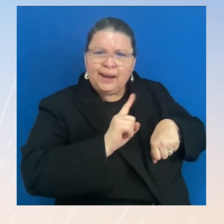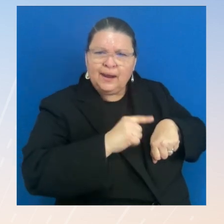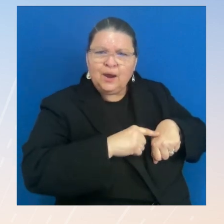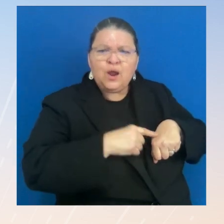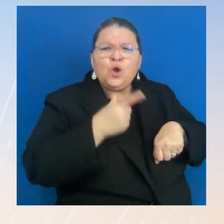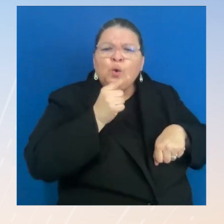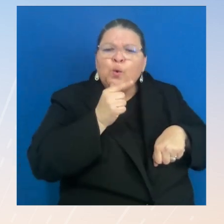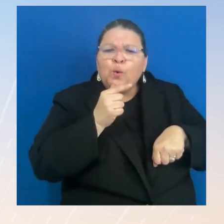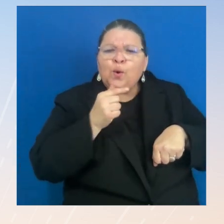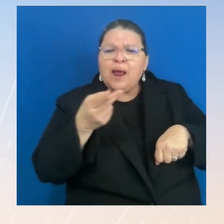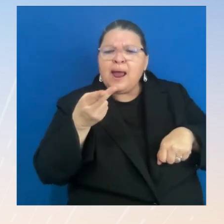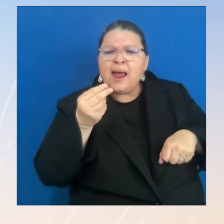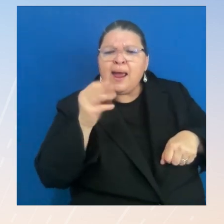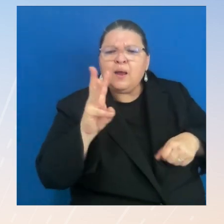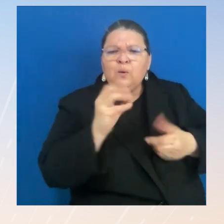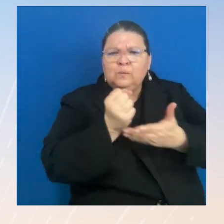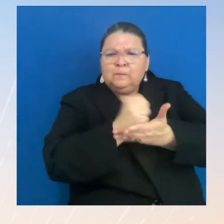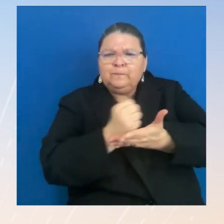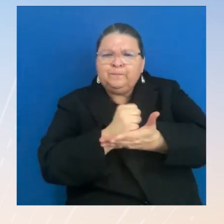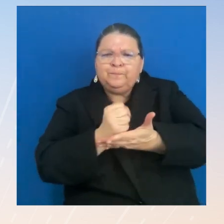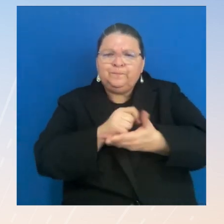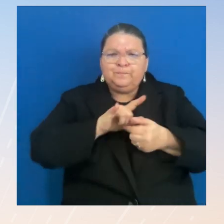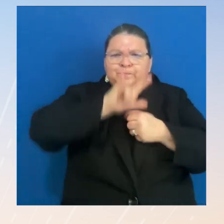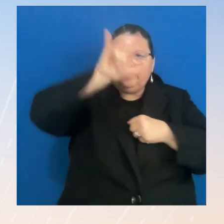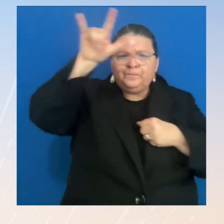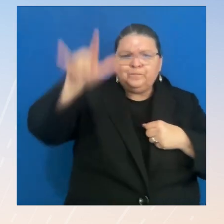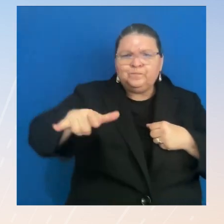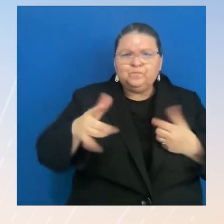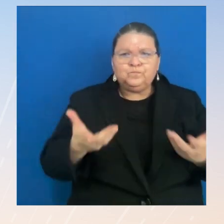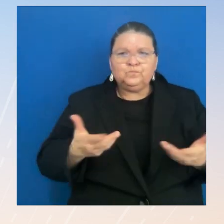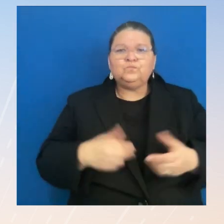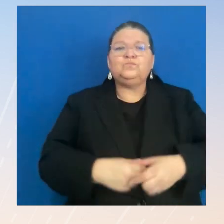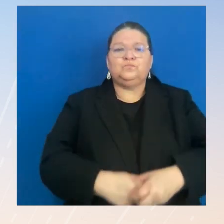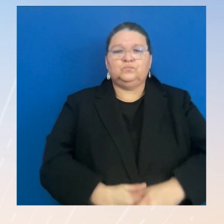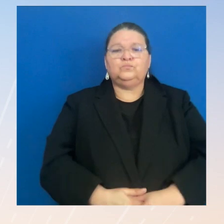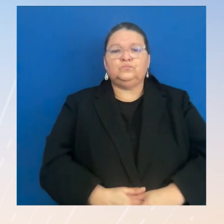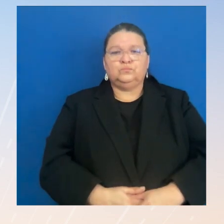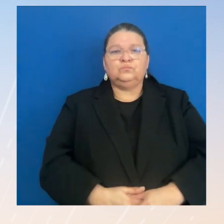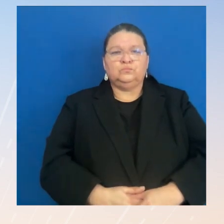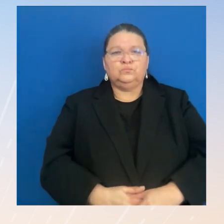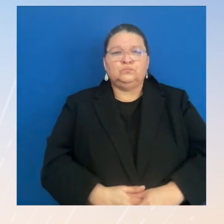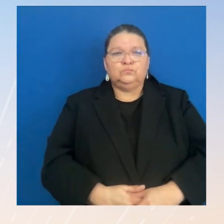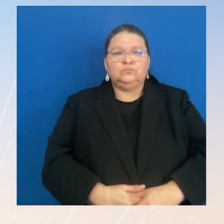But their assessment was also ba- -- was based specifically on the transfer of it to Ukraine